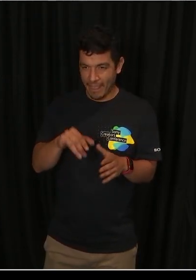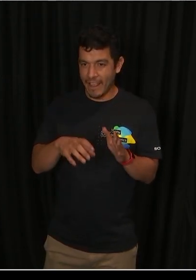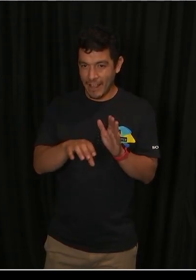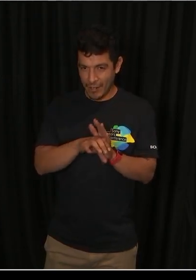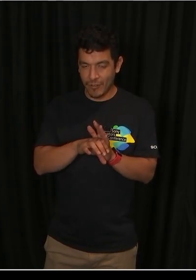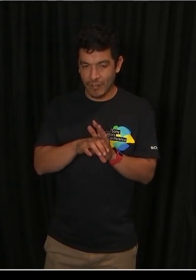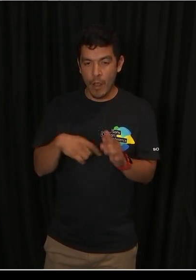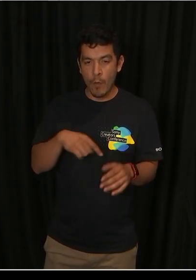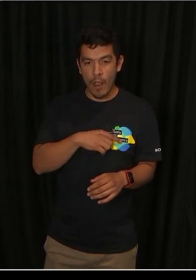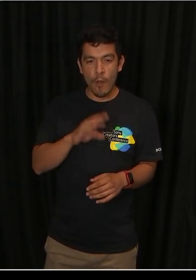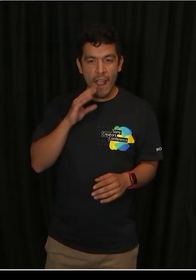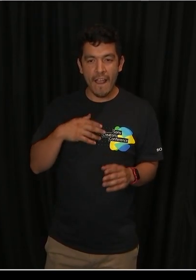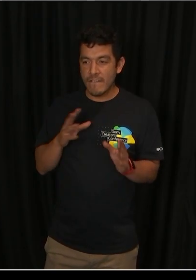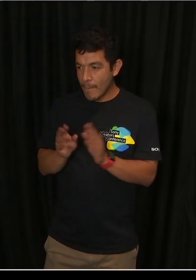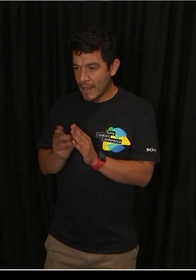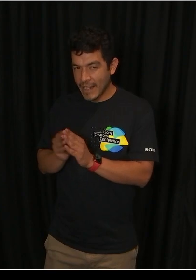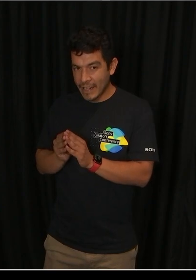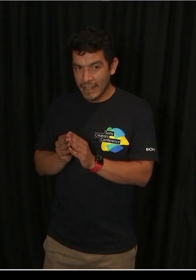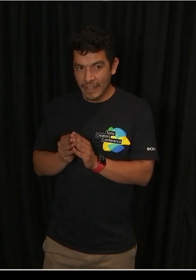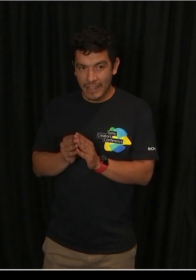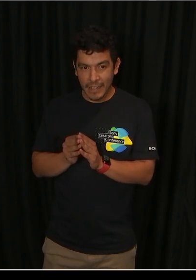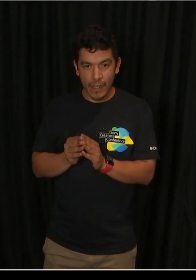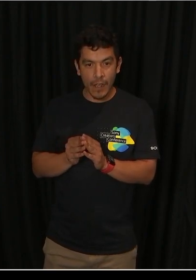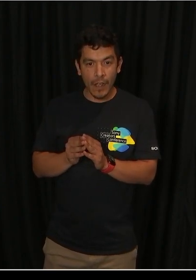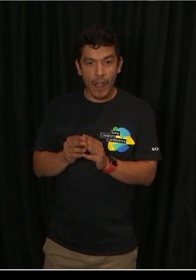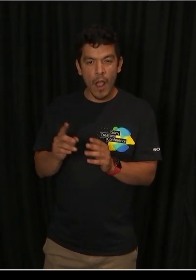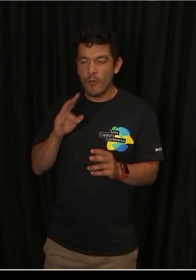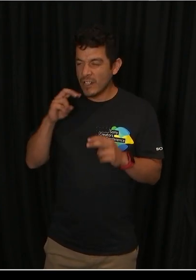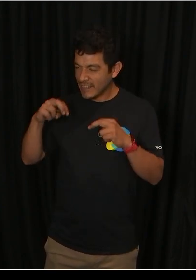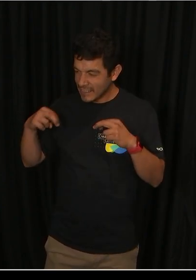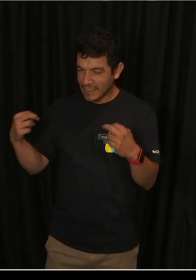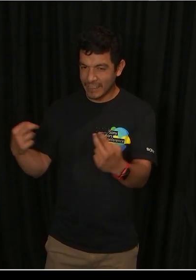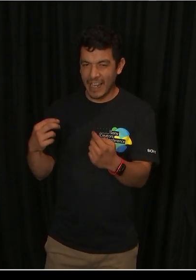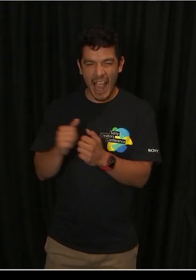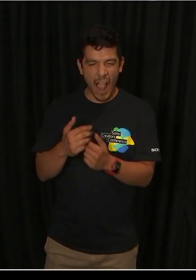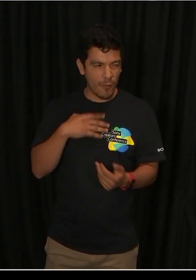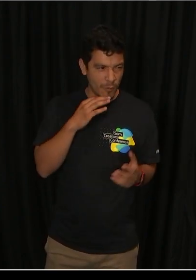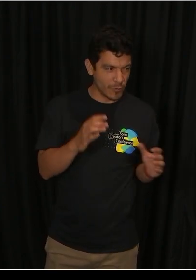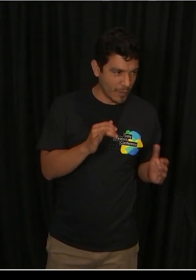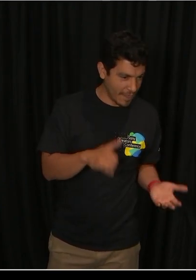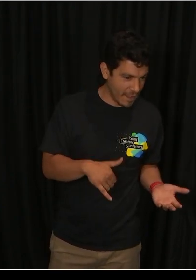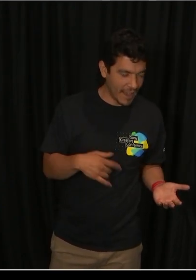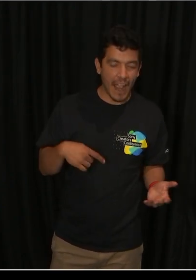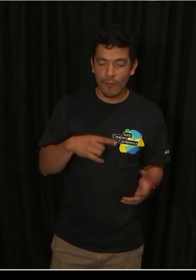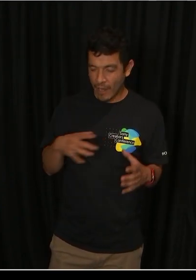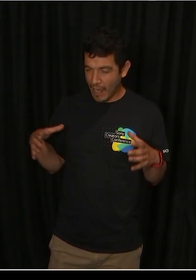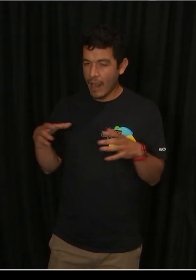We would have meetings where every department would just sit around and say, "How are we going to do this?" And they came together and they really made it work.